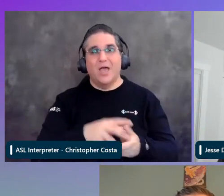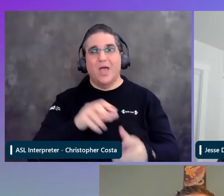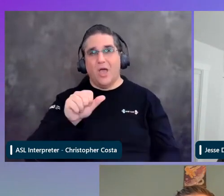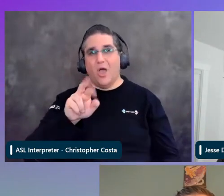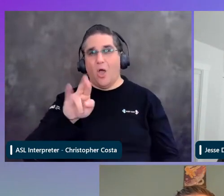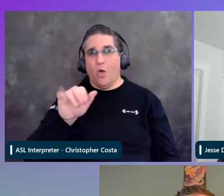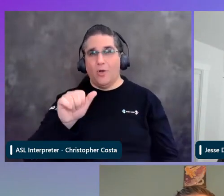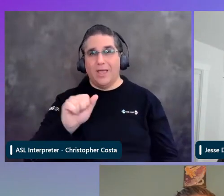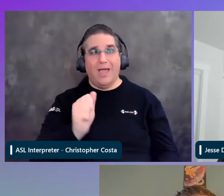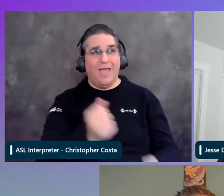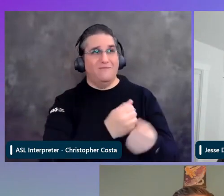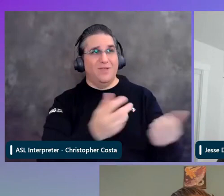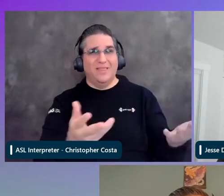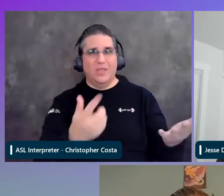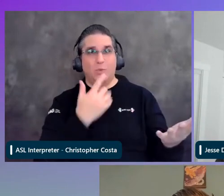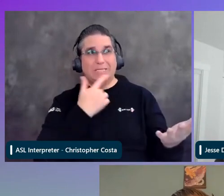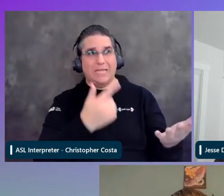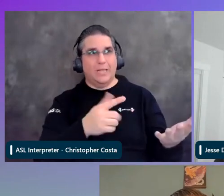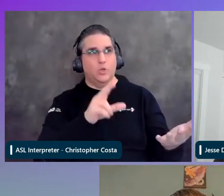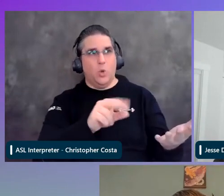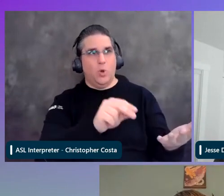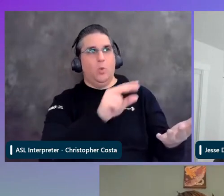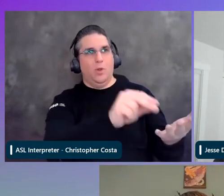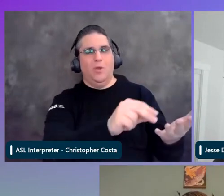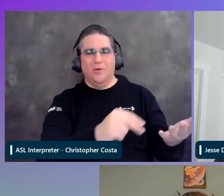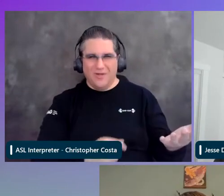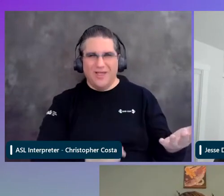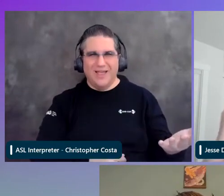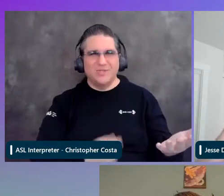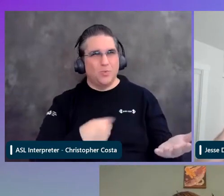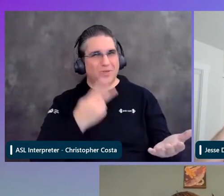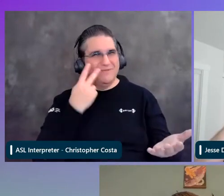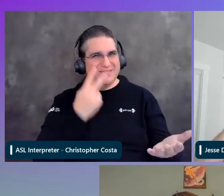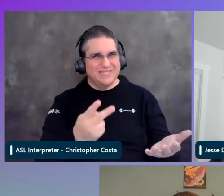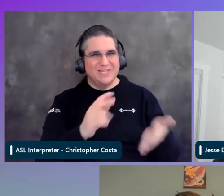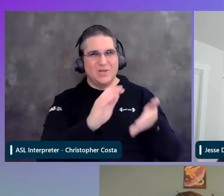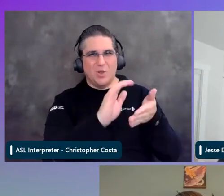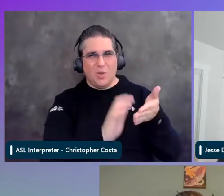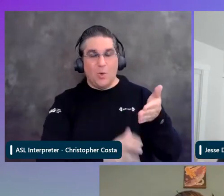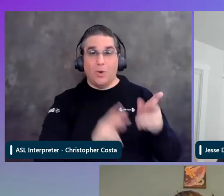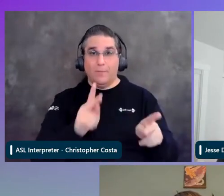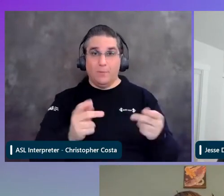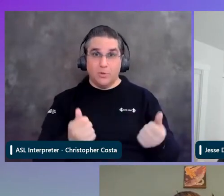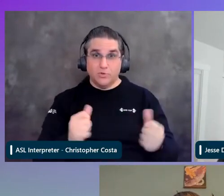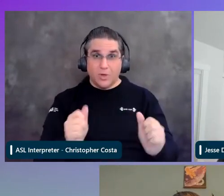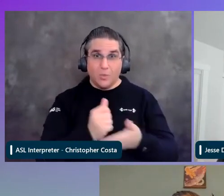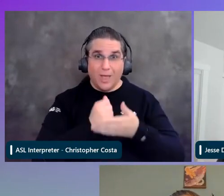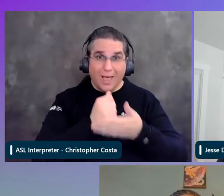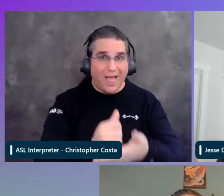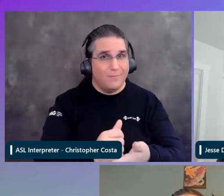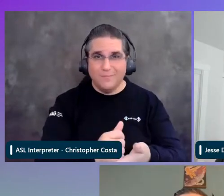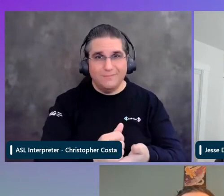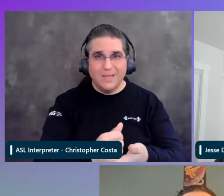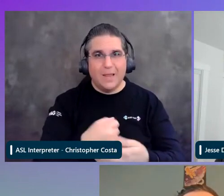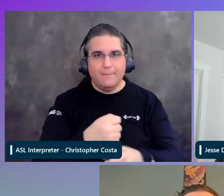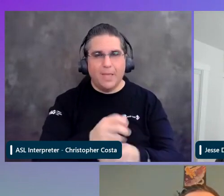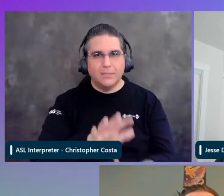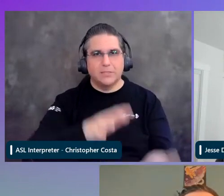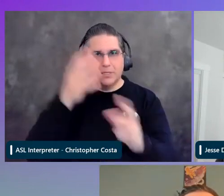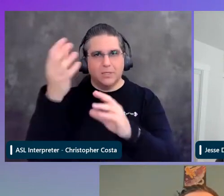Don't do that. And we've all seen we've all seen code like that where people are trying to help and what they're actually doing is making it more